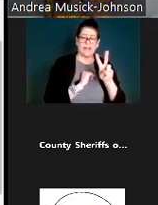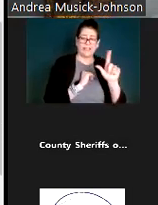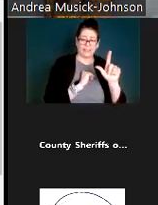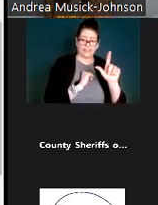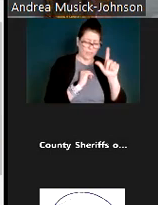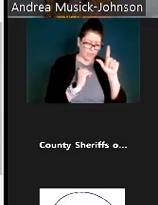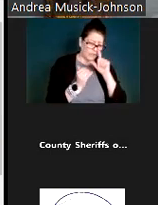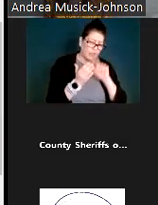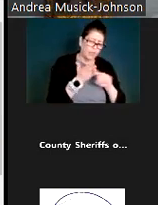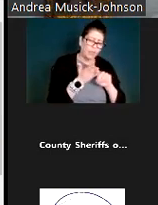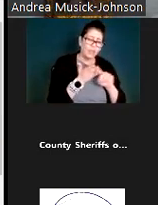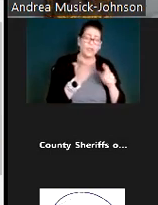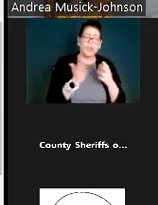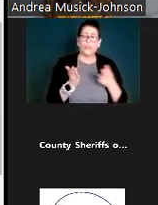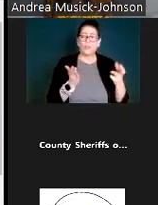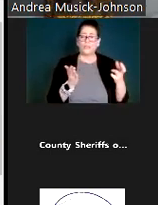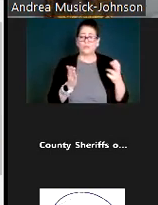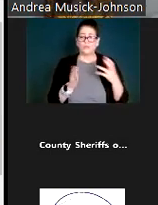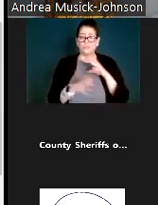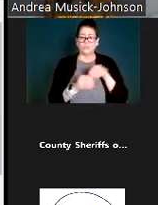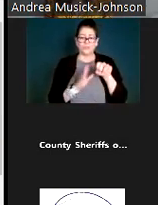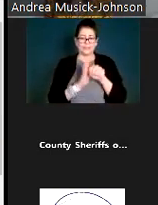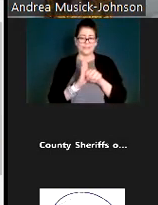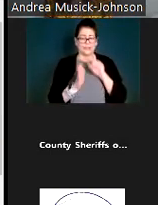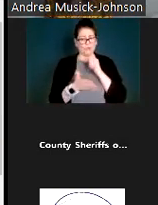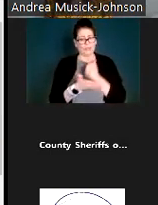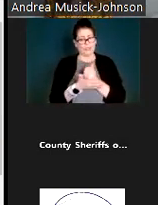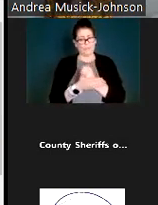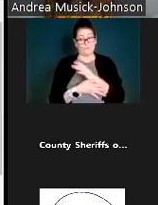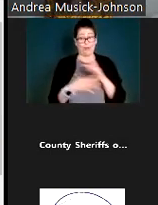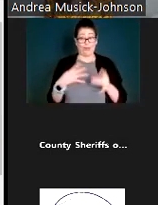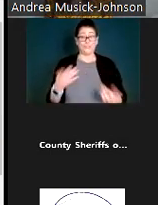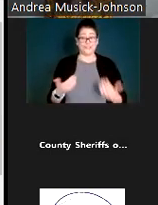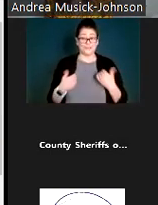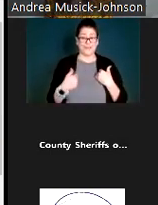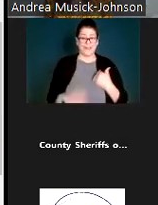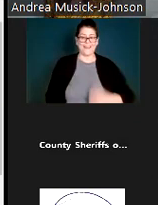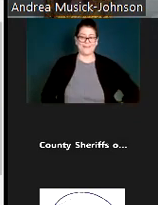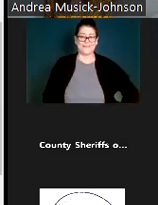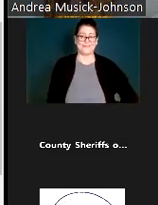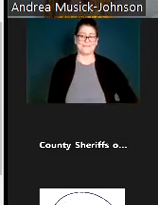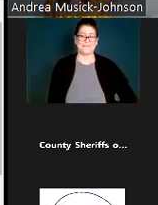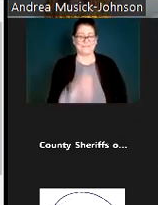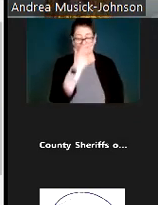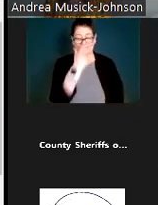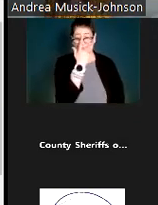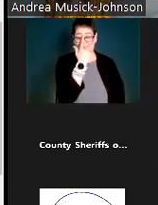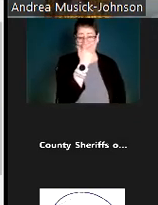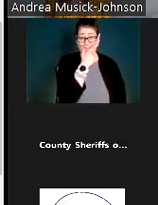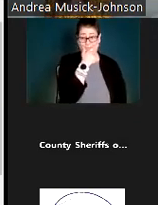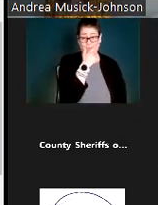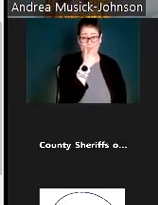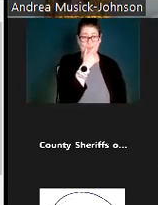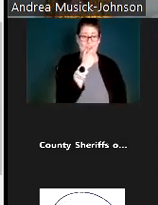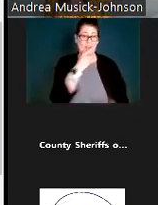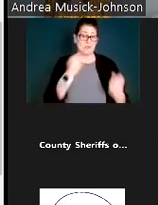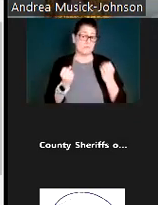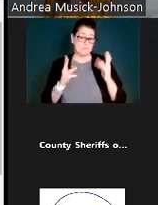It's a very, very helpful option to have. So that is, an option that a lot of people should be using